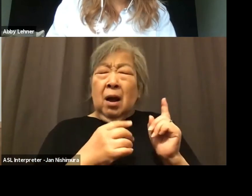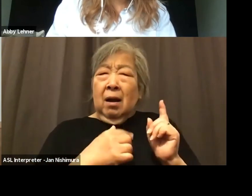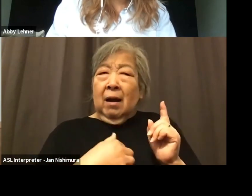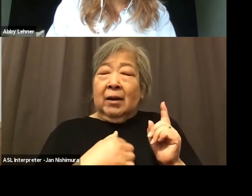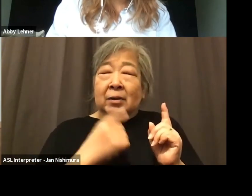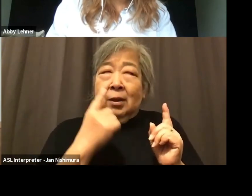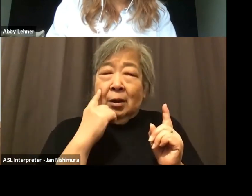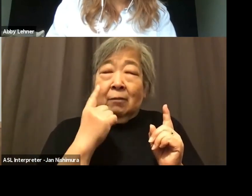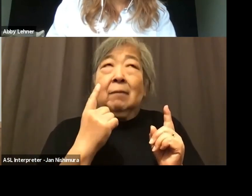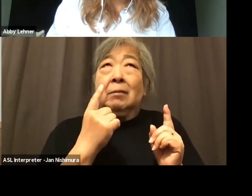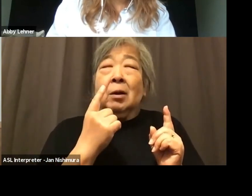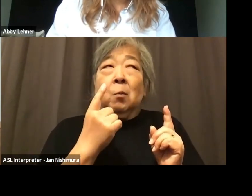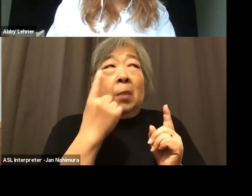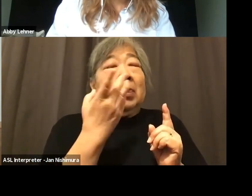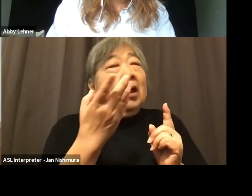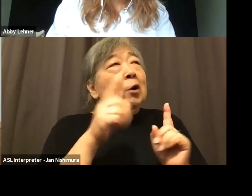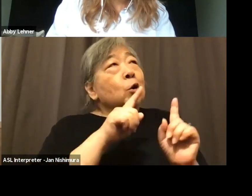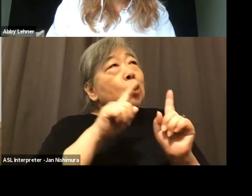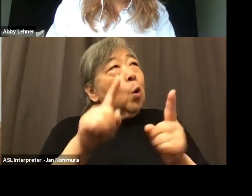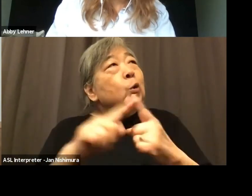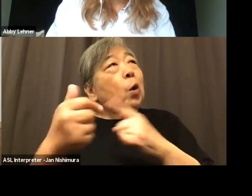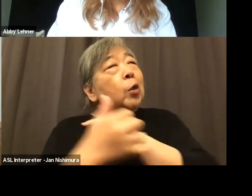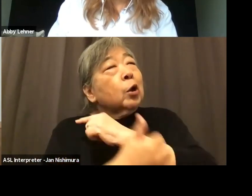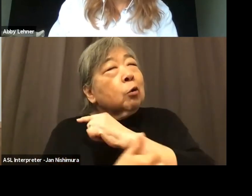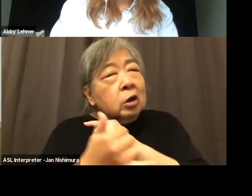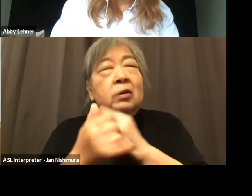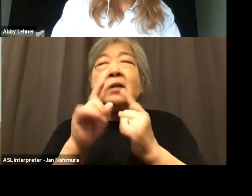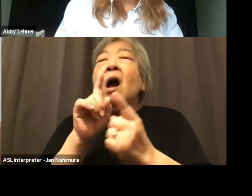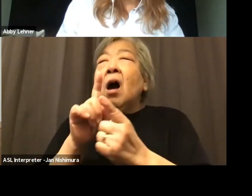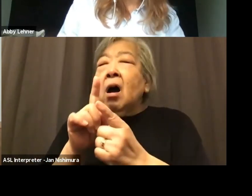you go to another country you also get to meet people from a variety of different places, you're not just